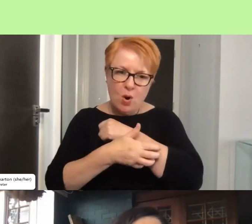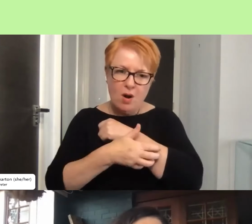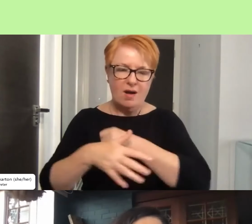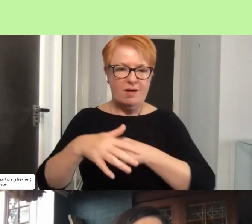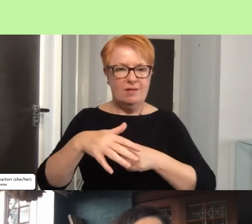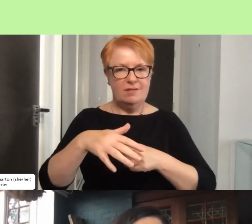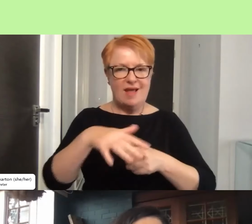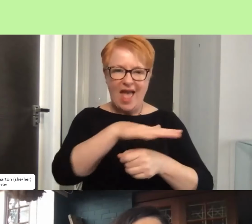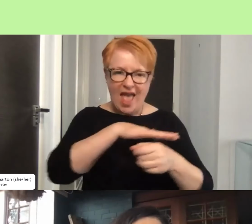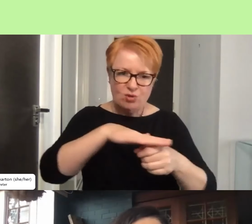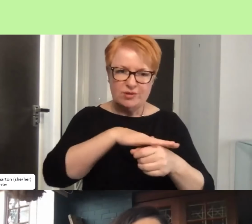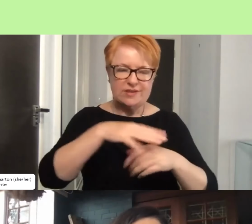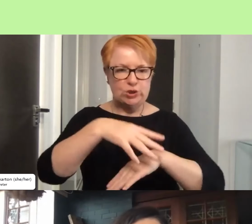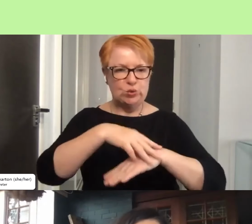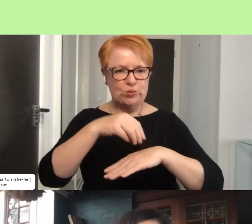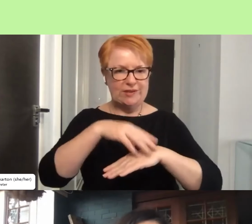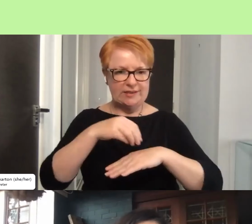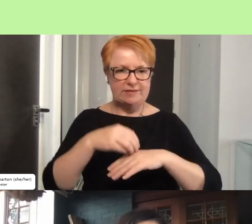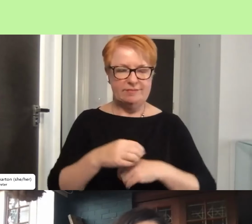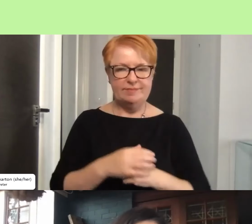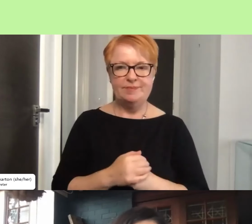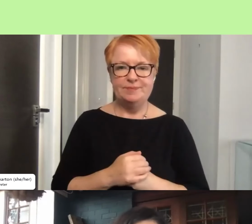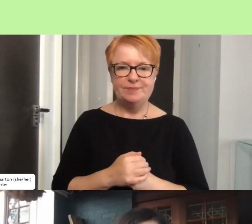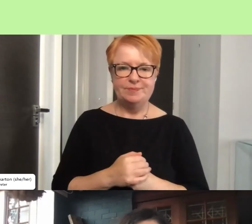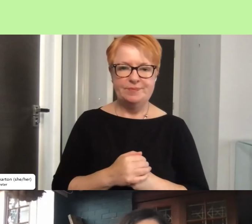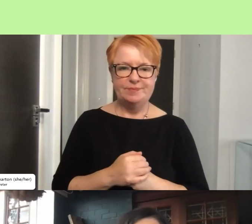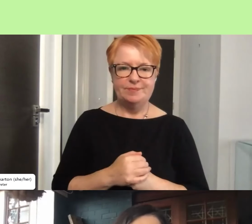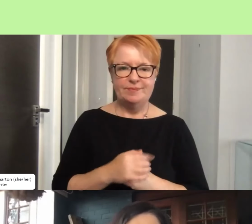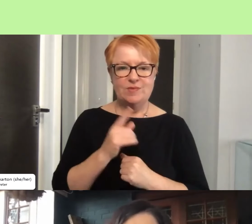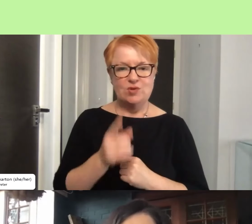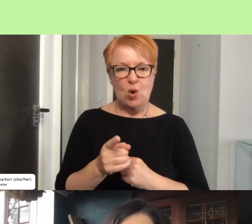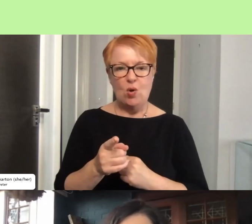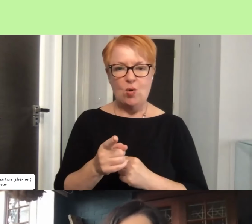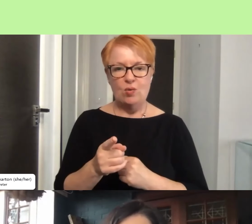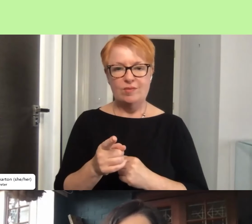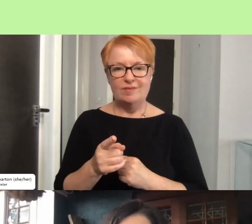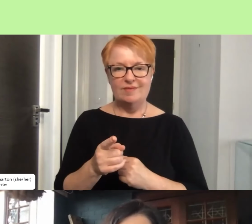And as a state agency, you come in, you're called the public state agency, it's very difficult.